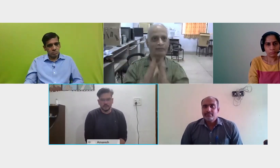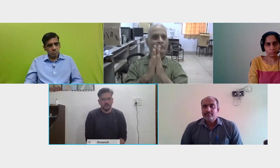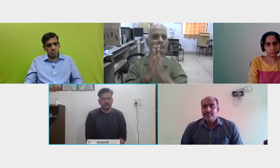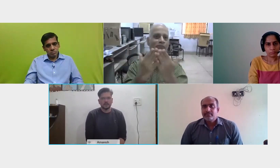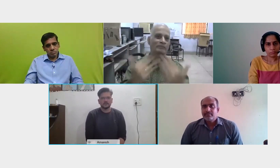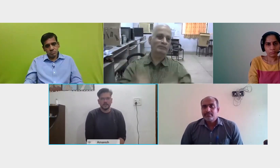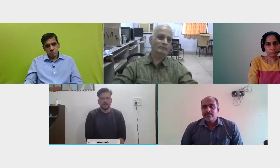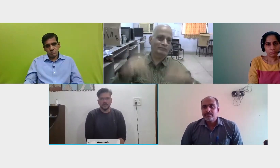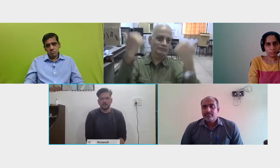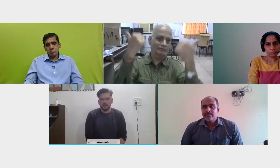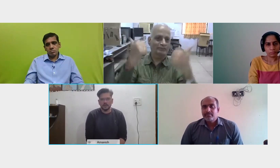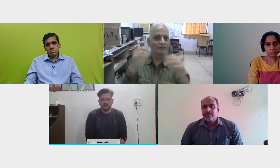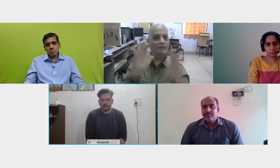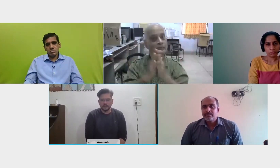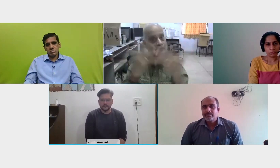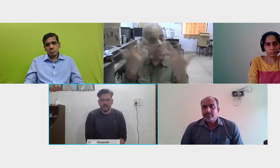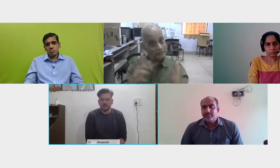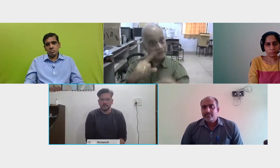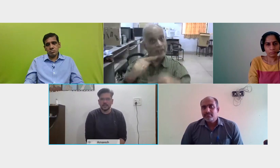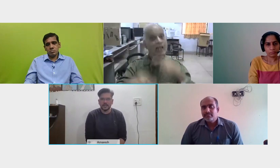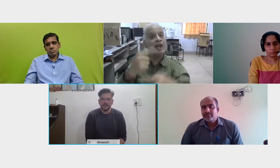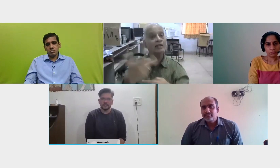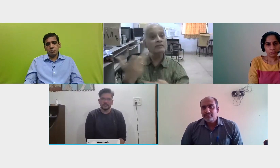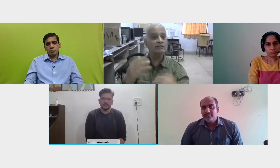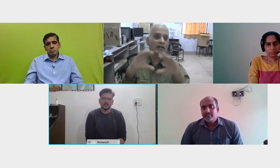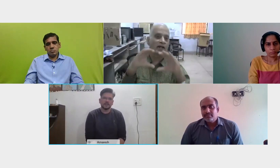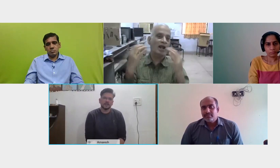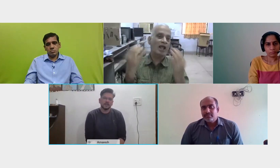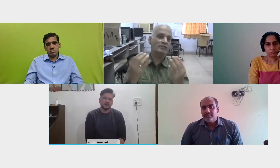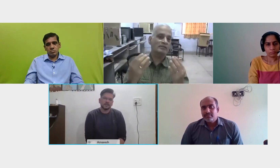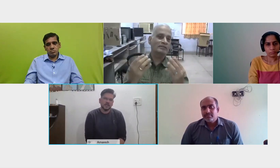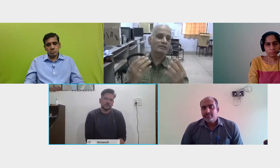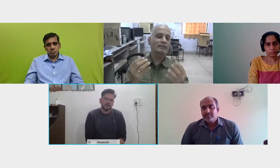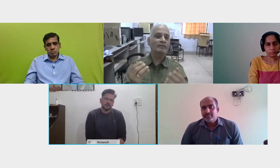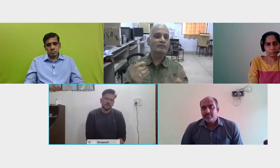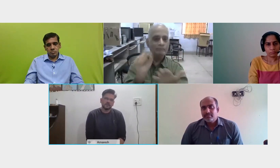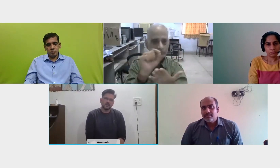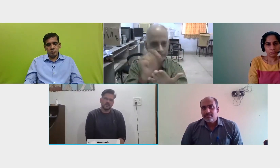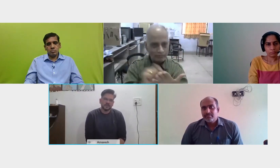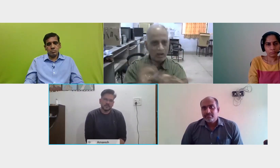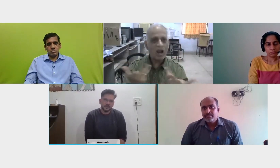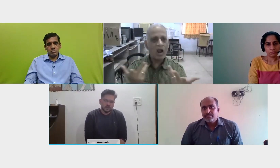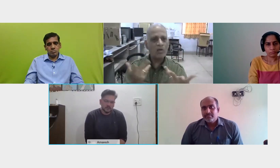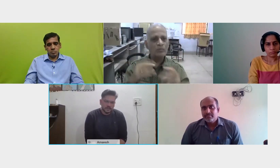was pretty hard working finally we had dictionary. So after we publish the dictionary, go to